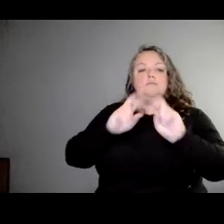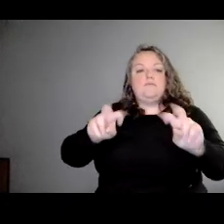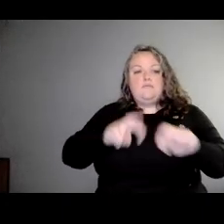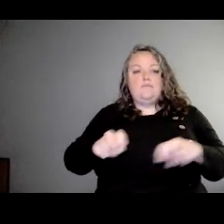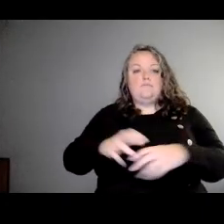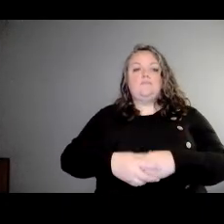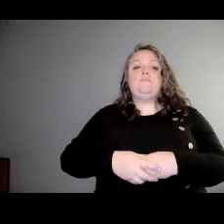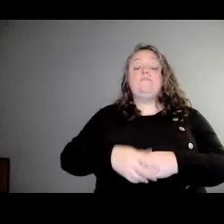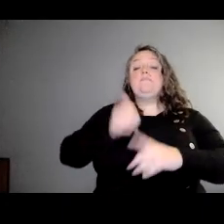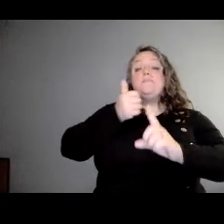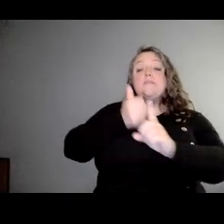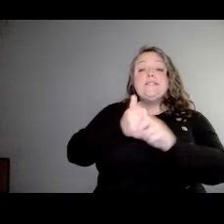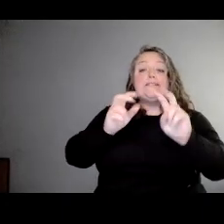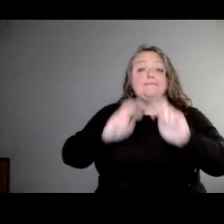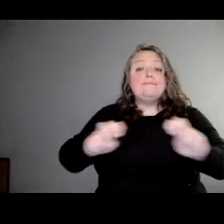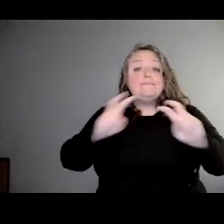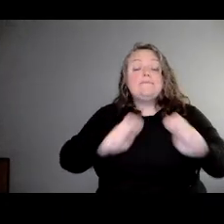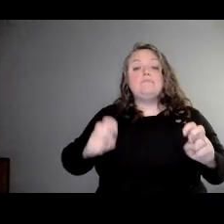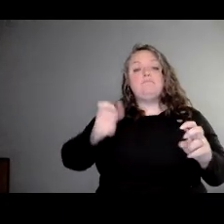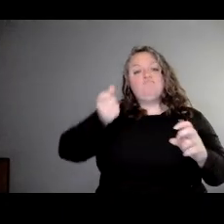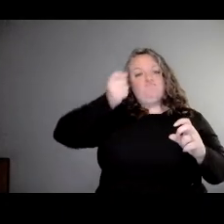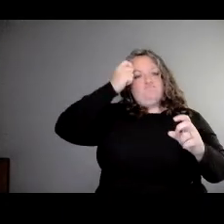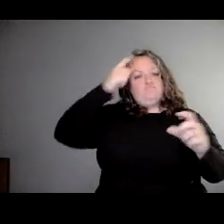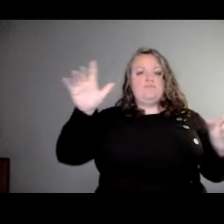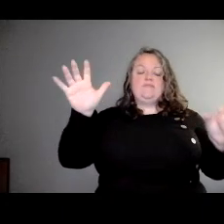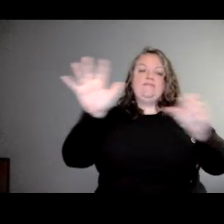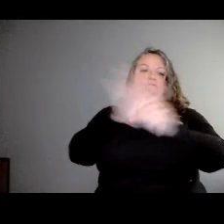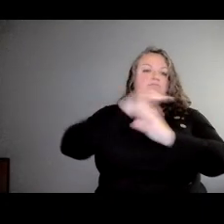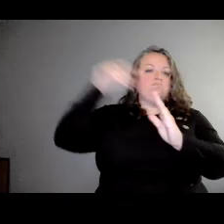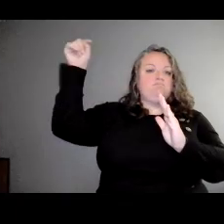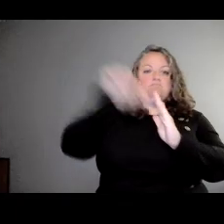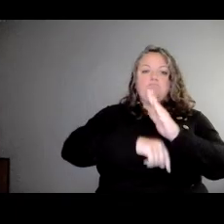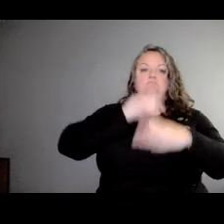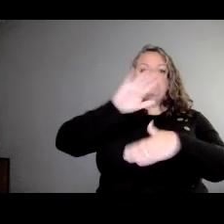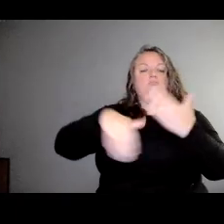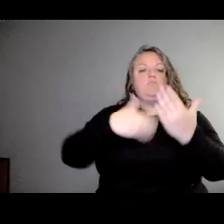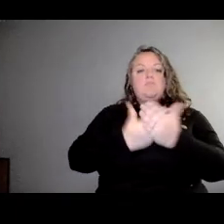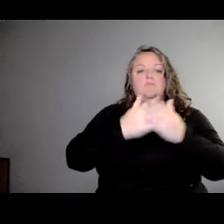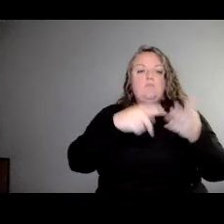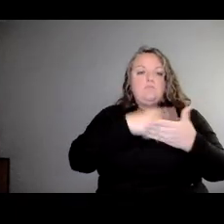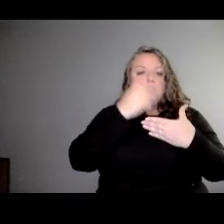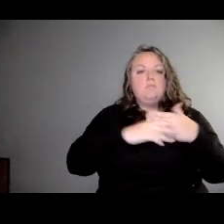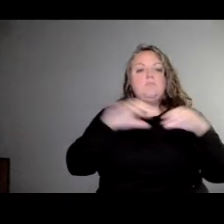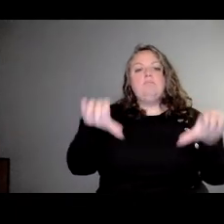A self-evaluation is a comprehensive review of all programs, activities, and services operated by a